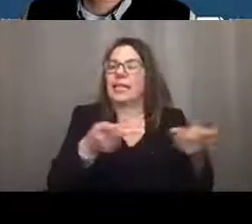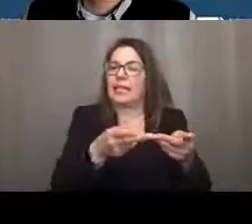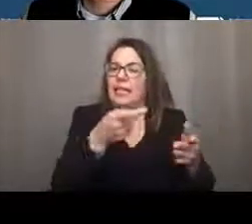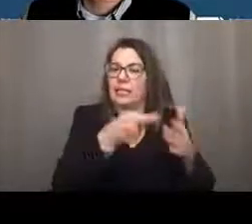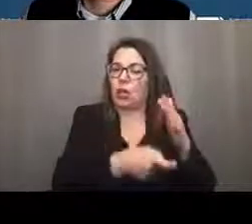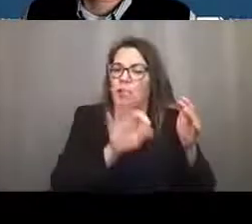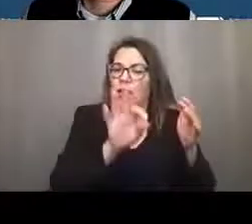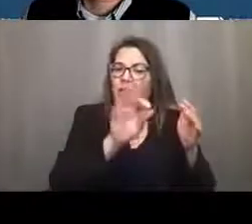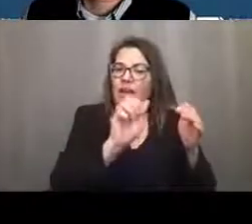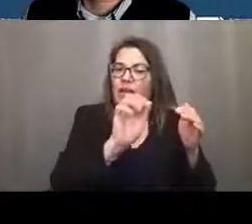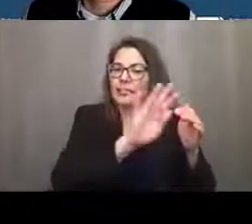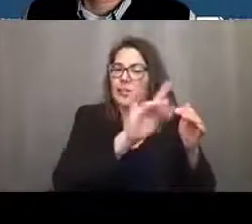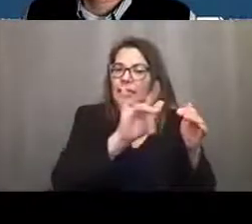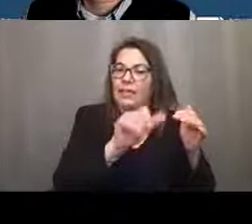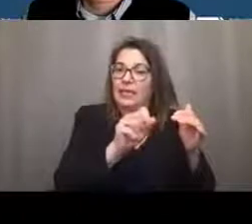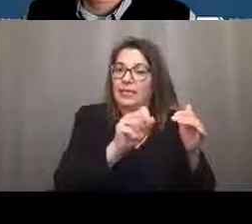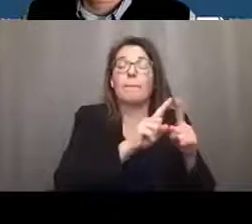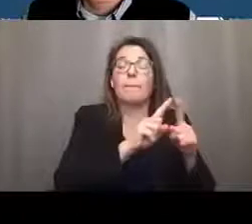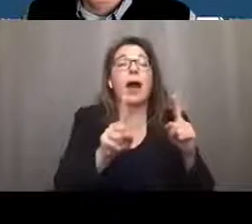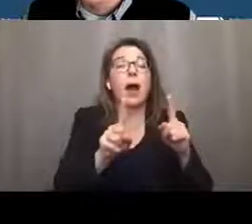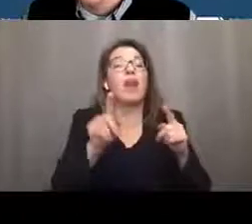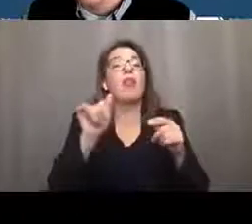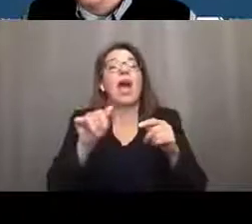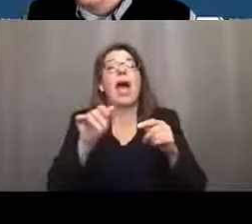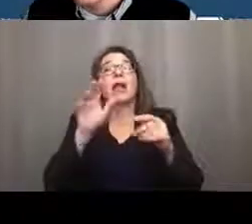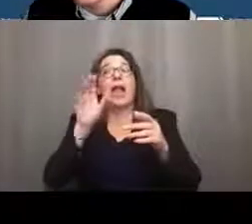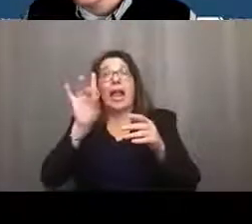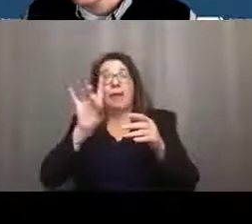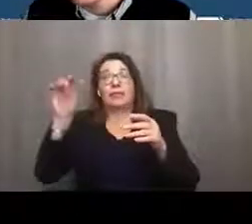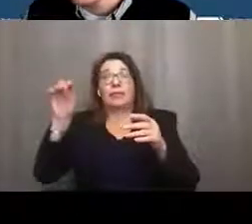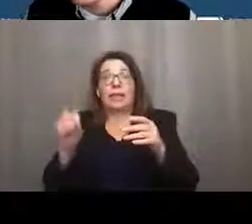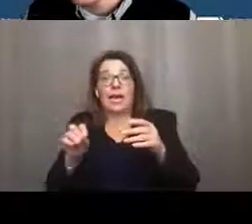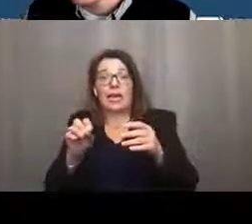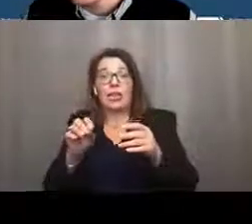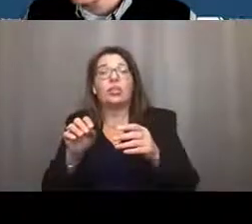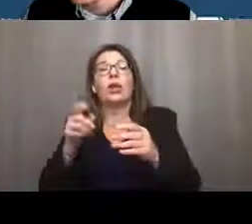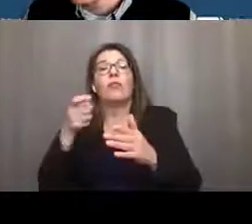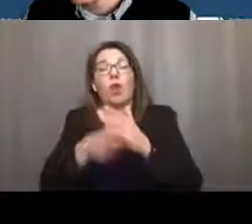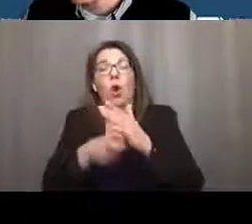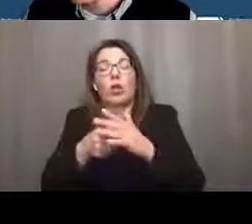the cost of compliance with Federal Requirements. And you know we have a lot of requirements,